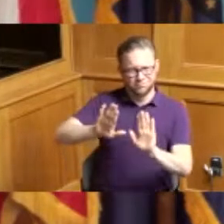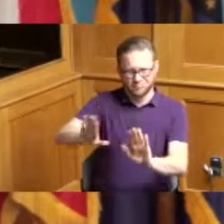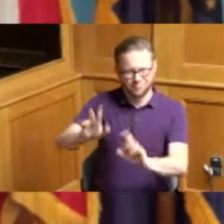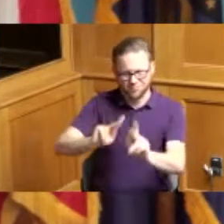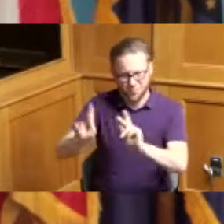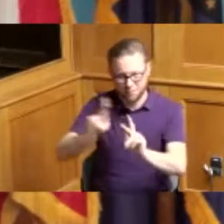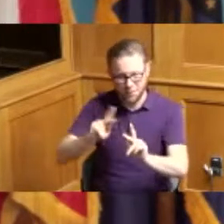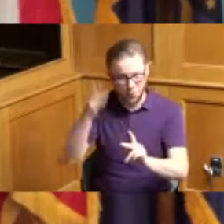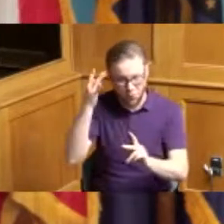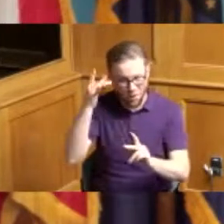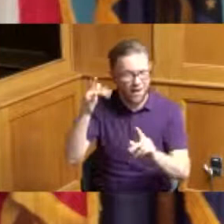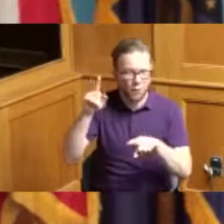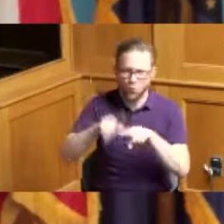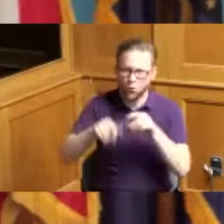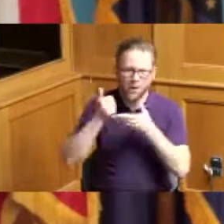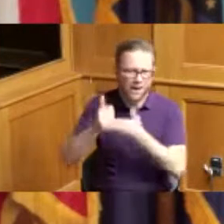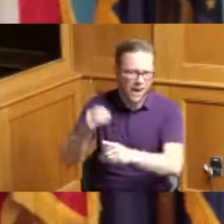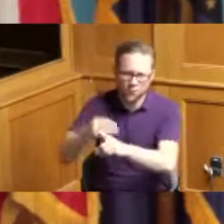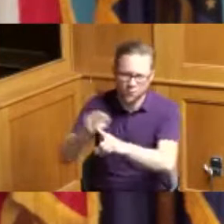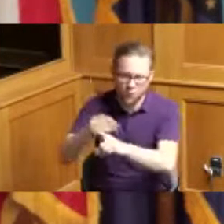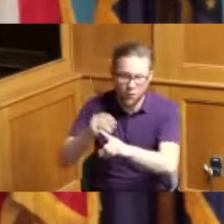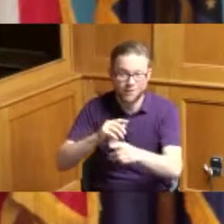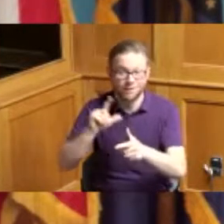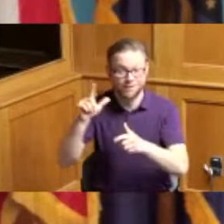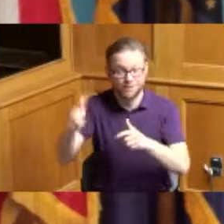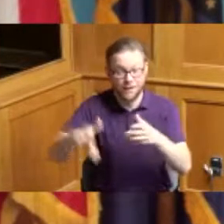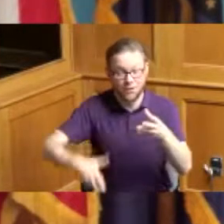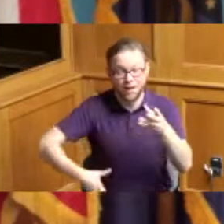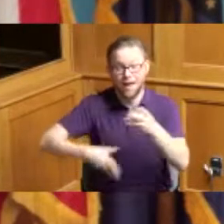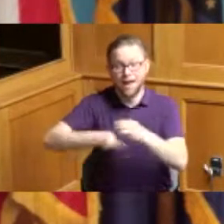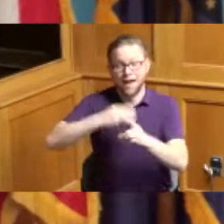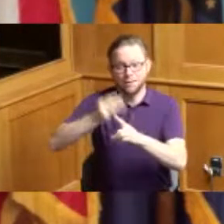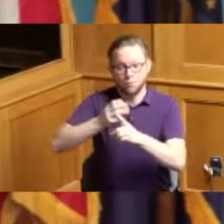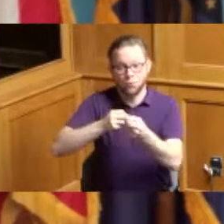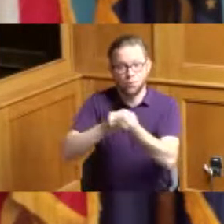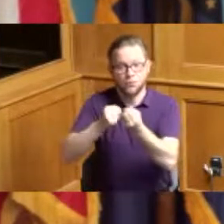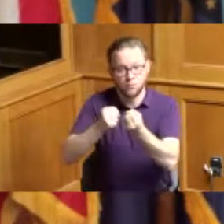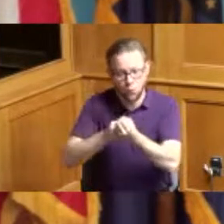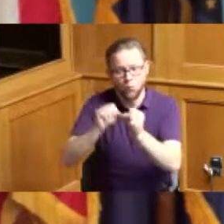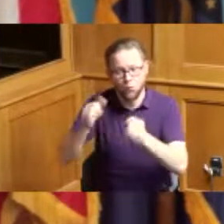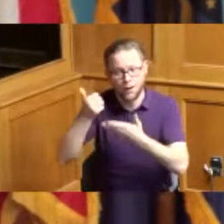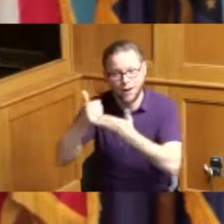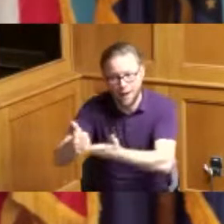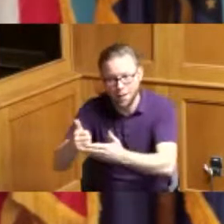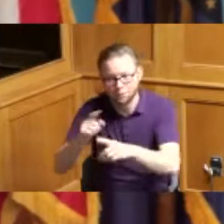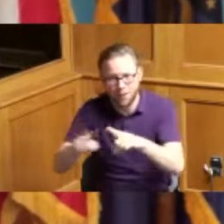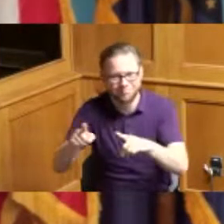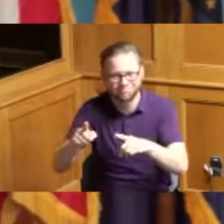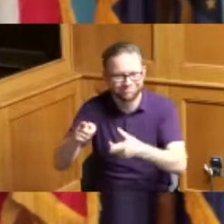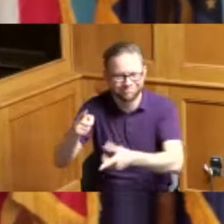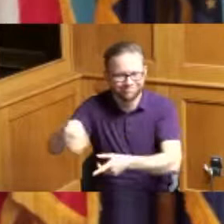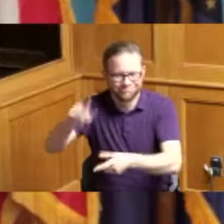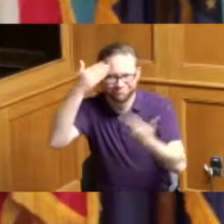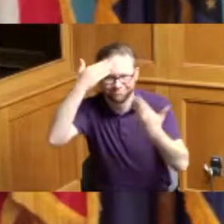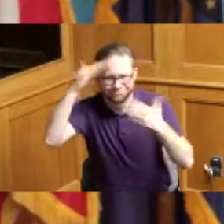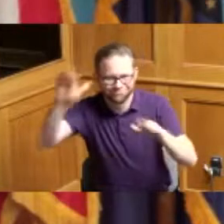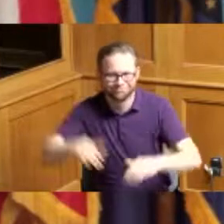family one and now we need to let people know we do have something for home ownership also when you